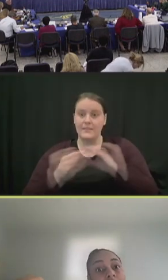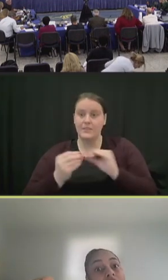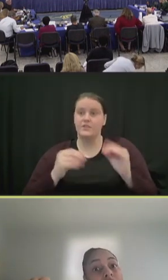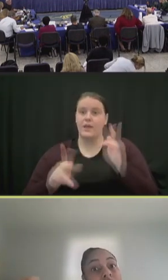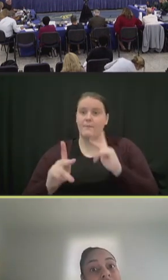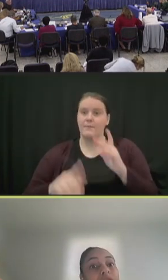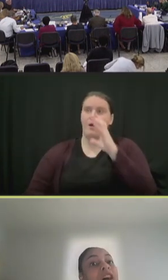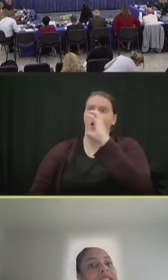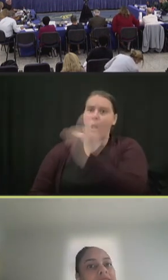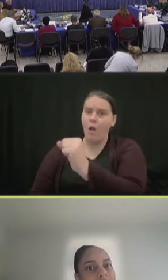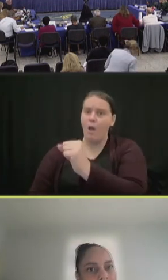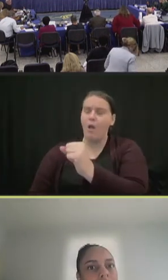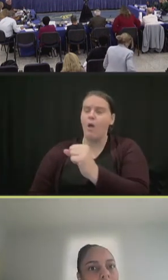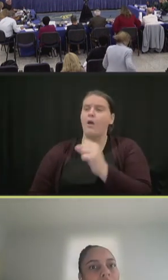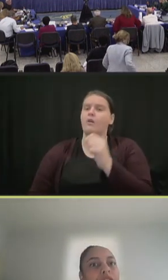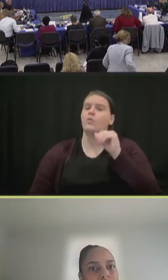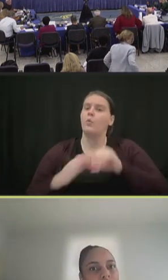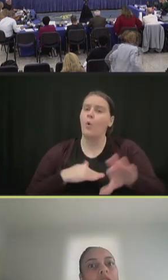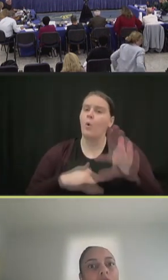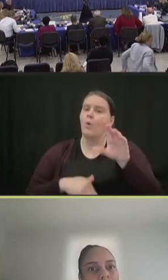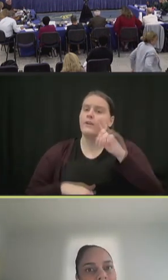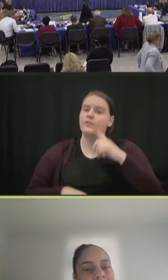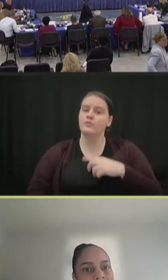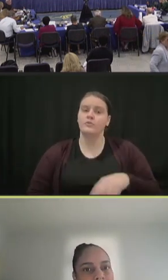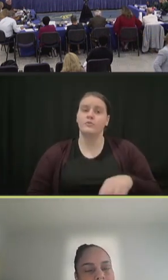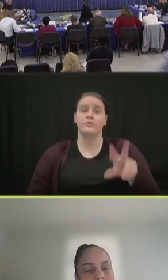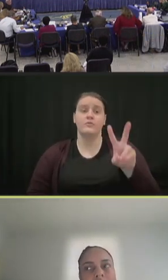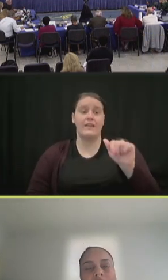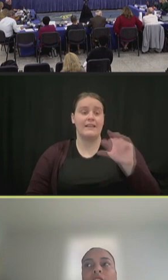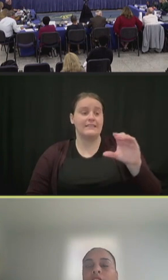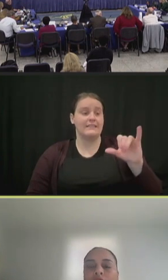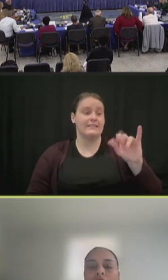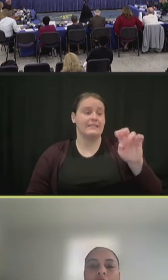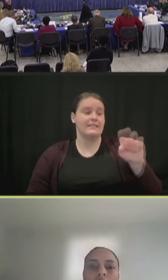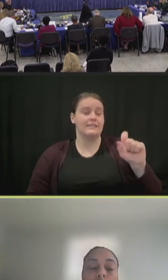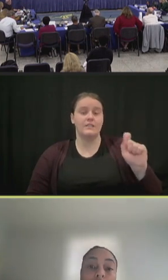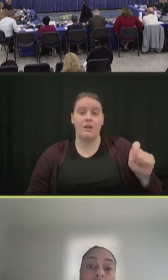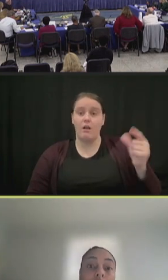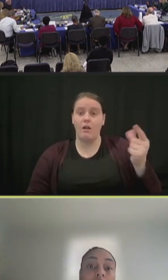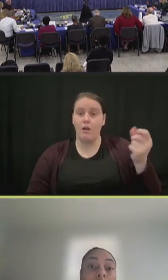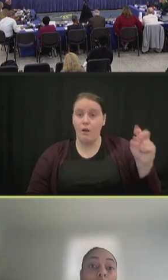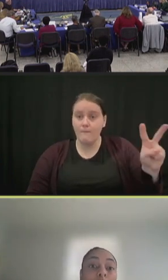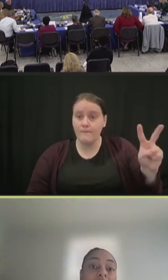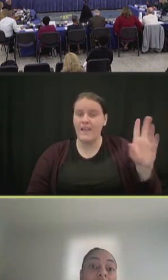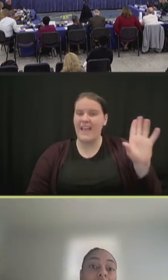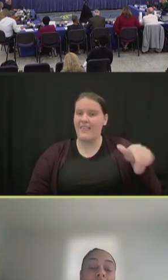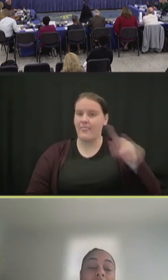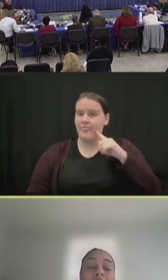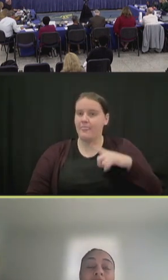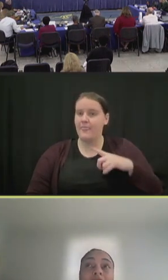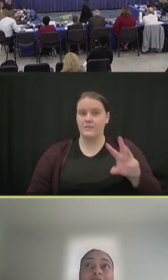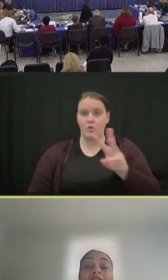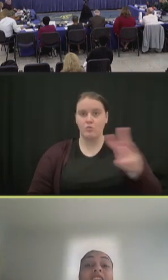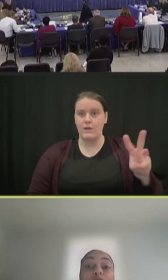enough to visit vaccines.gov which is our call to action site for the fall and winter. But we have